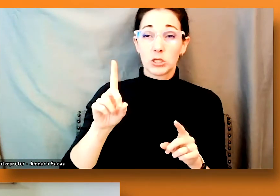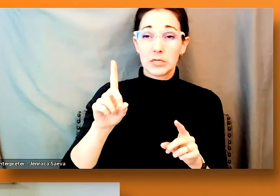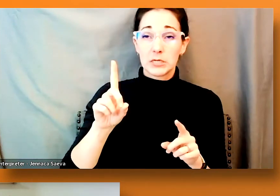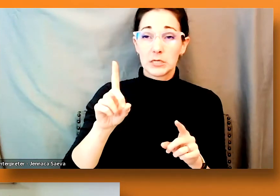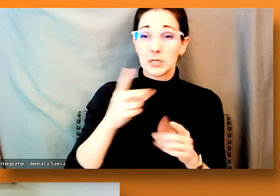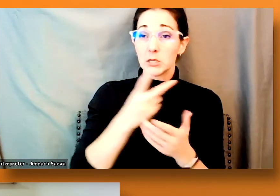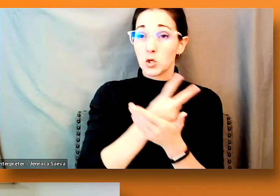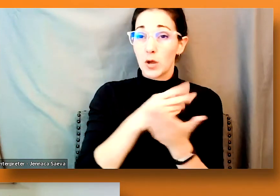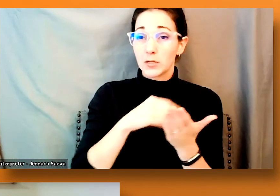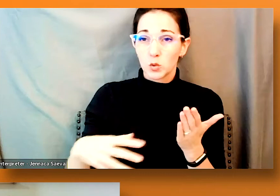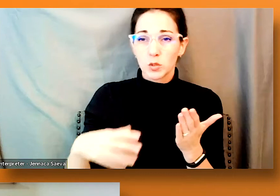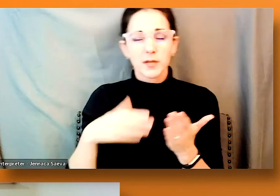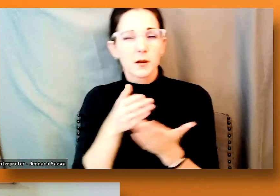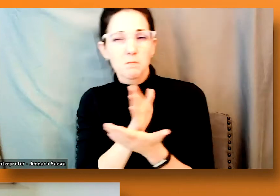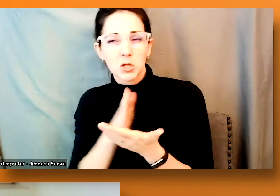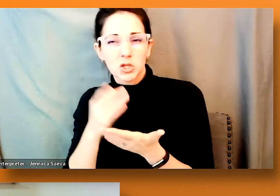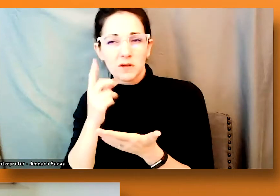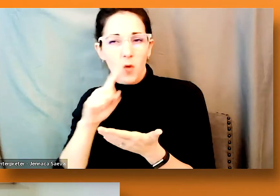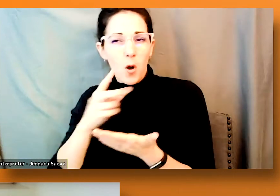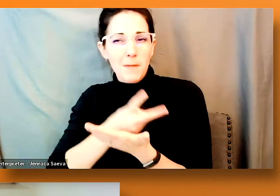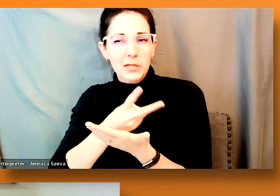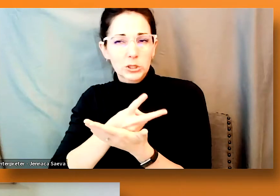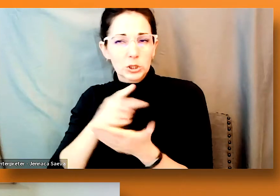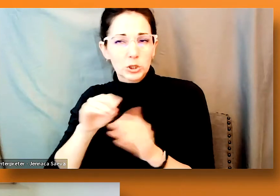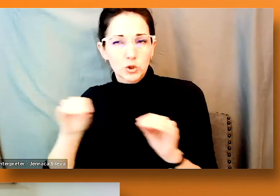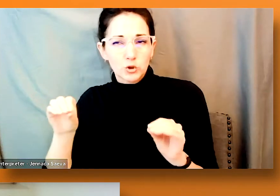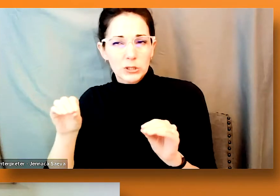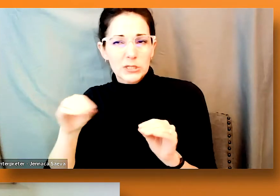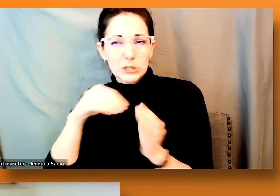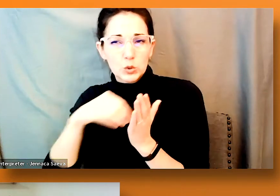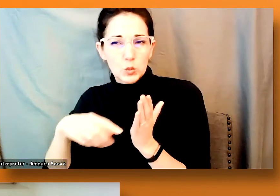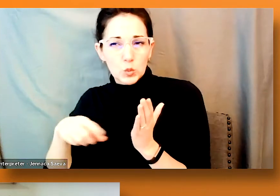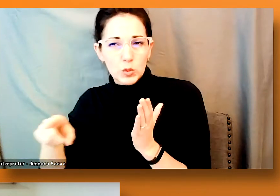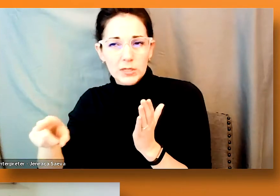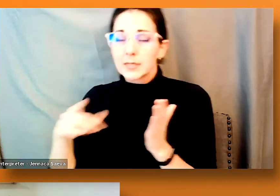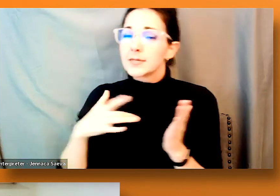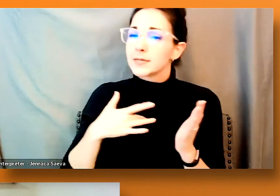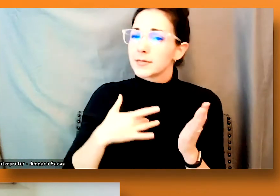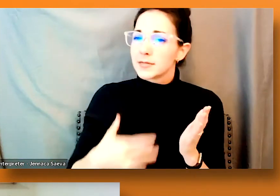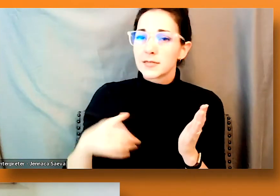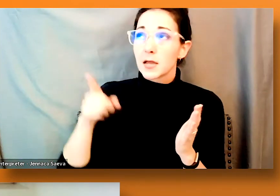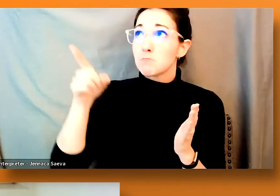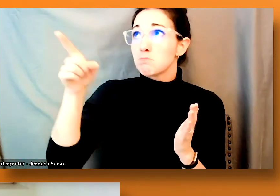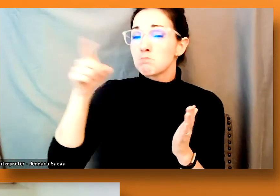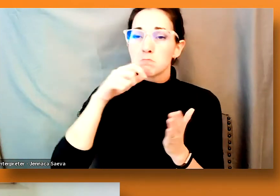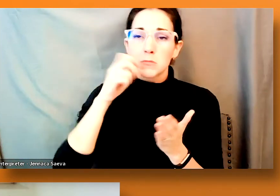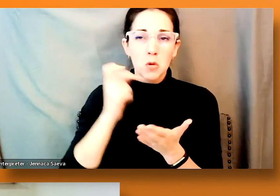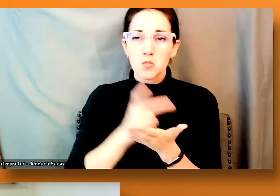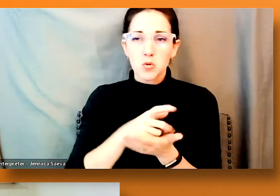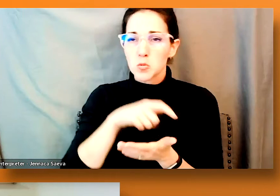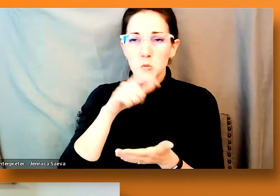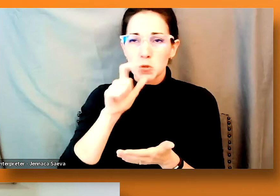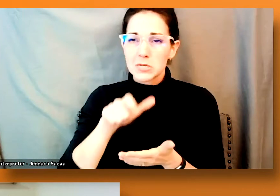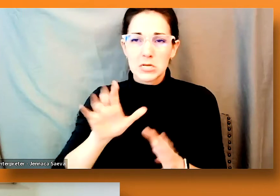but you budgeted for a master's grad student, things like that... typically, you would not need sponsor approval for.